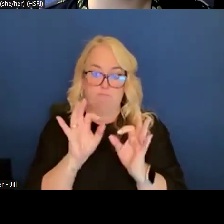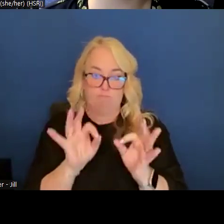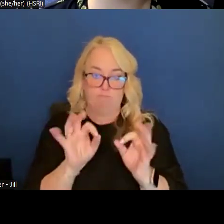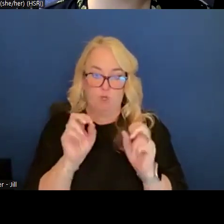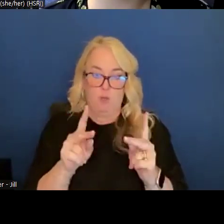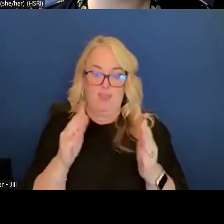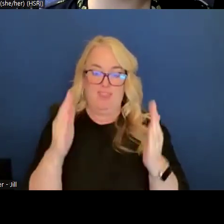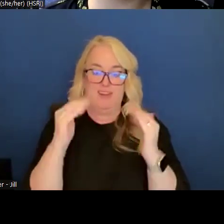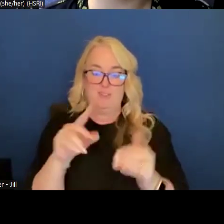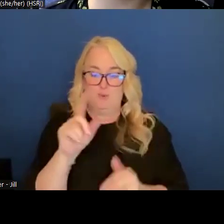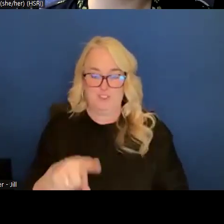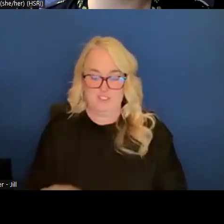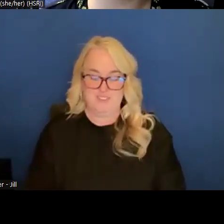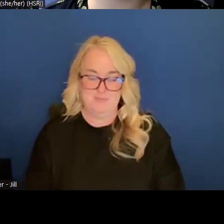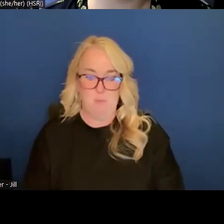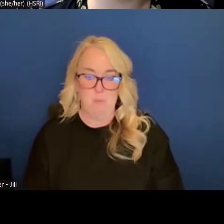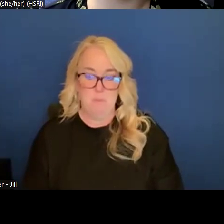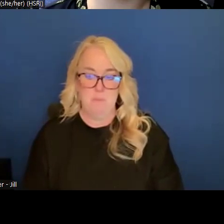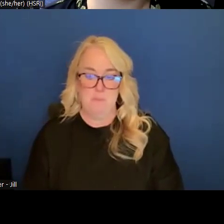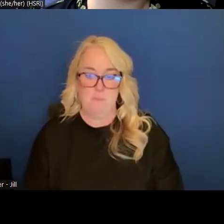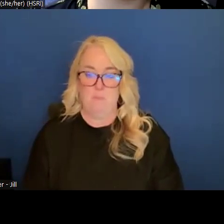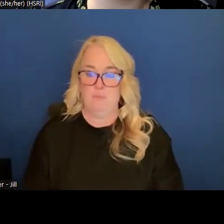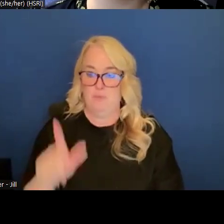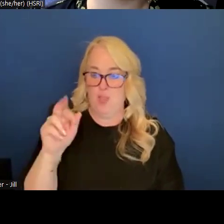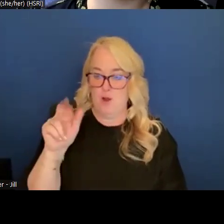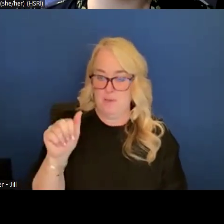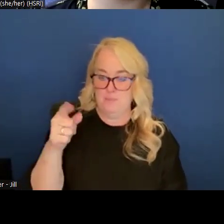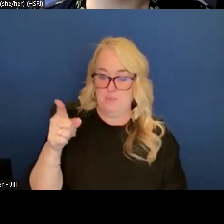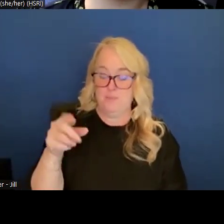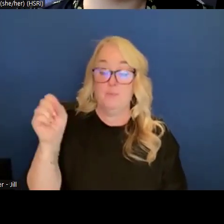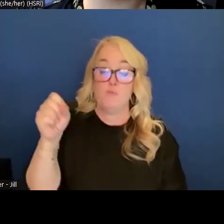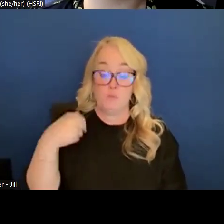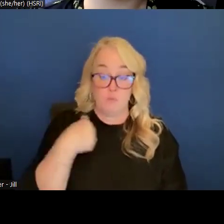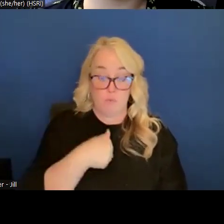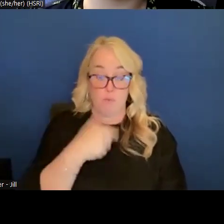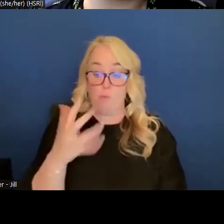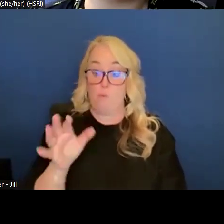Laura Bernas: Yeah, so we've touched on this a little bit,